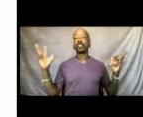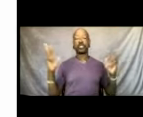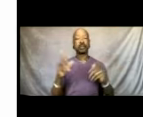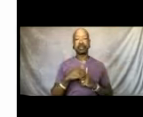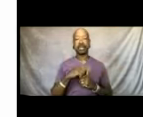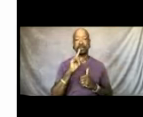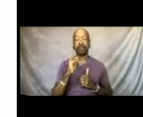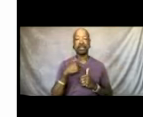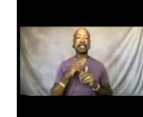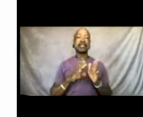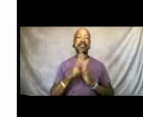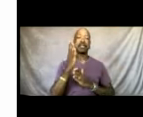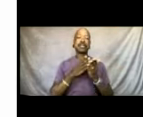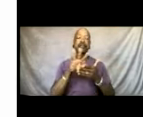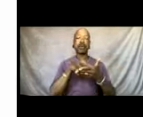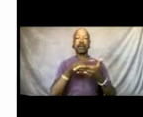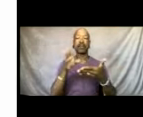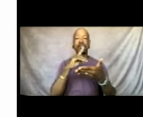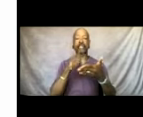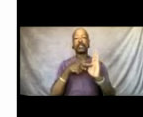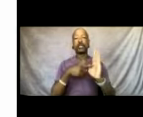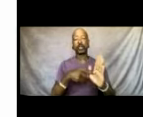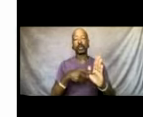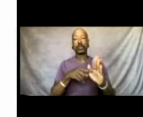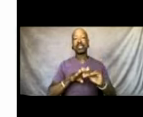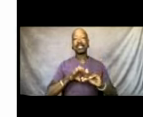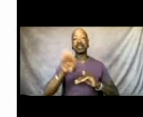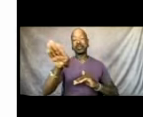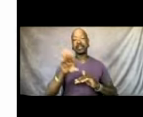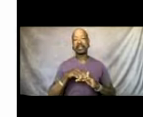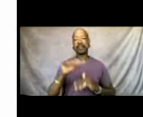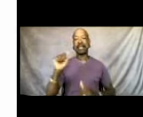expected to eliminate the asset test completely. And I